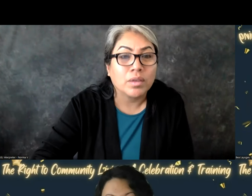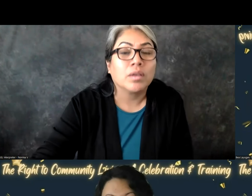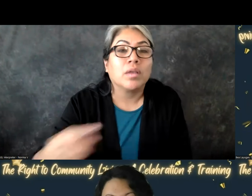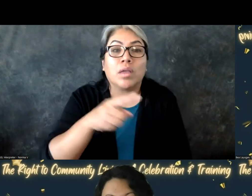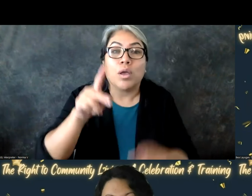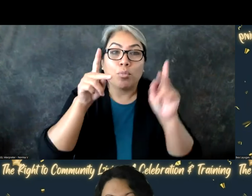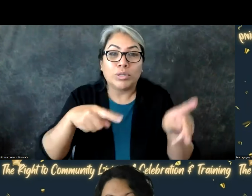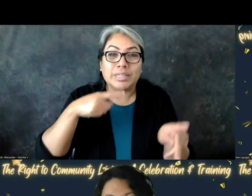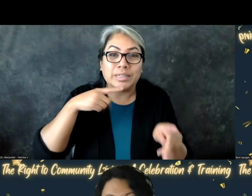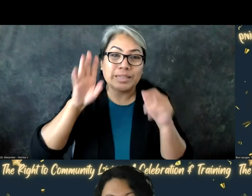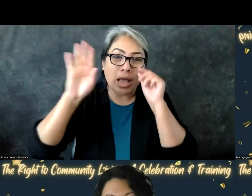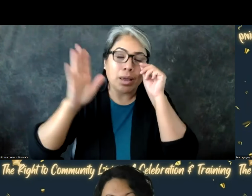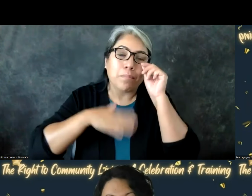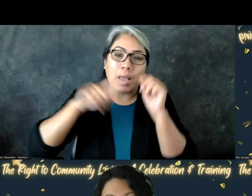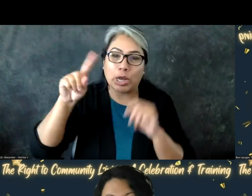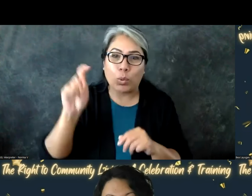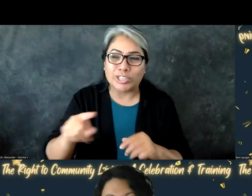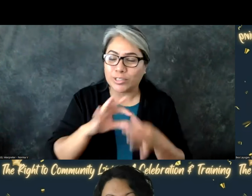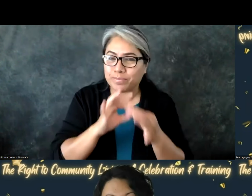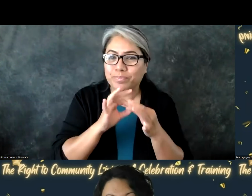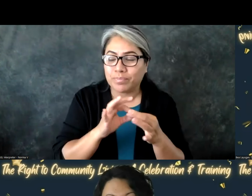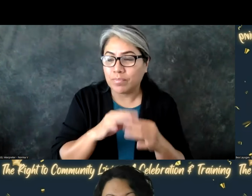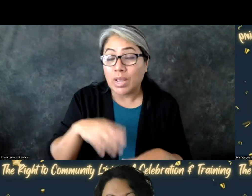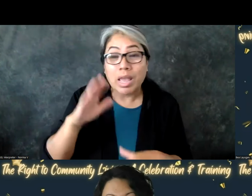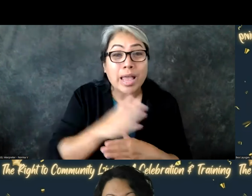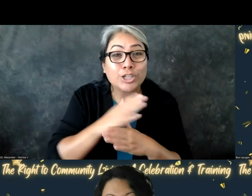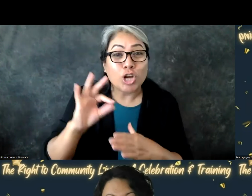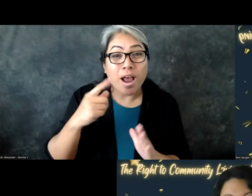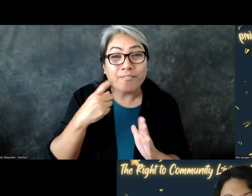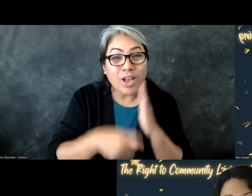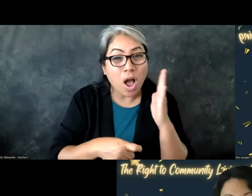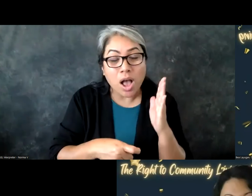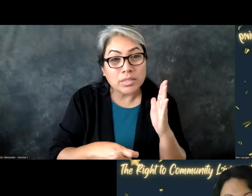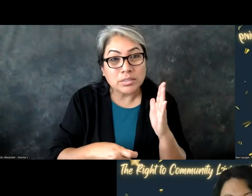0156. Go ahead and unmute yourself.